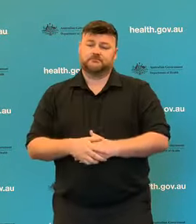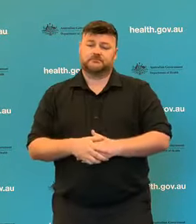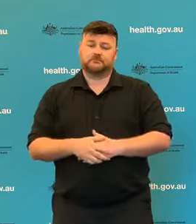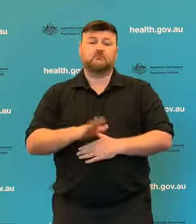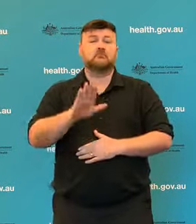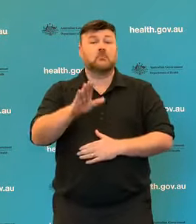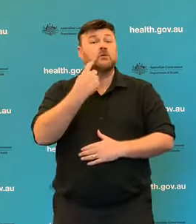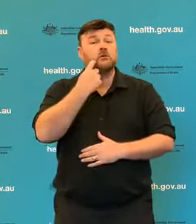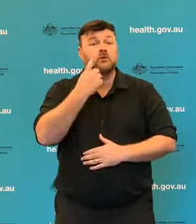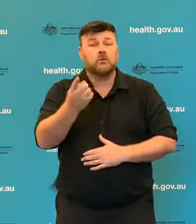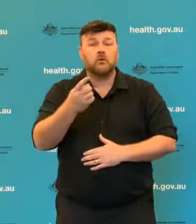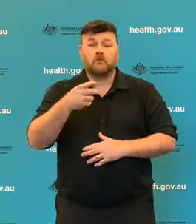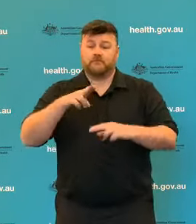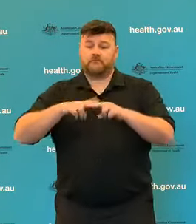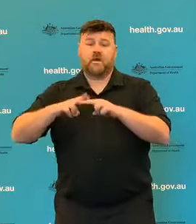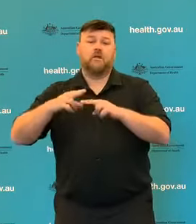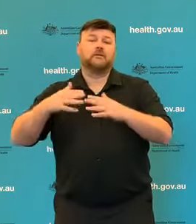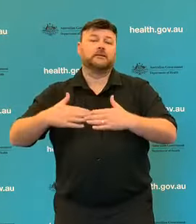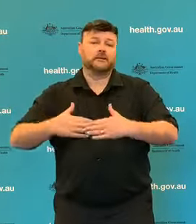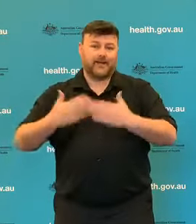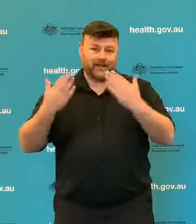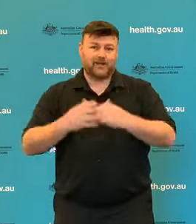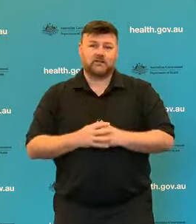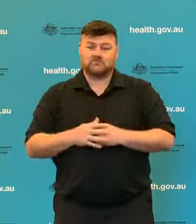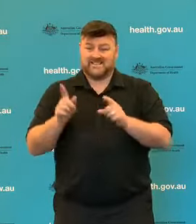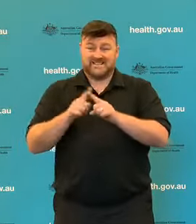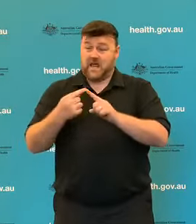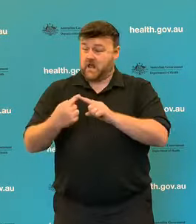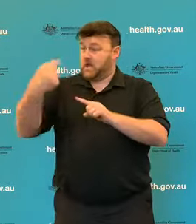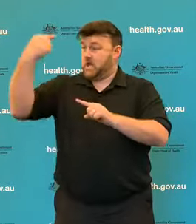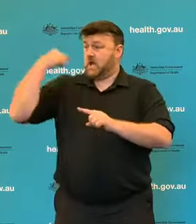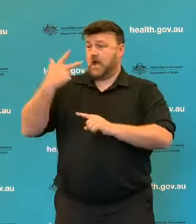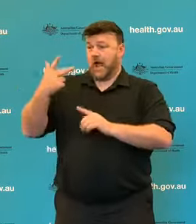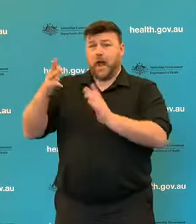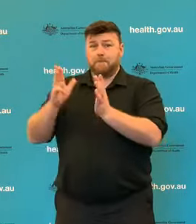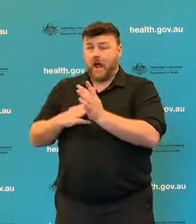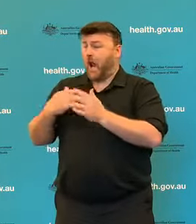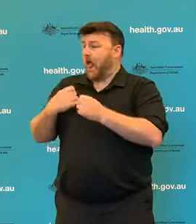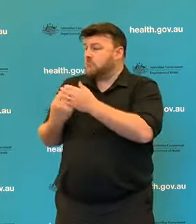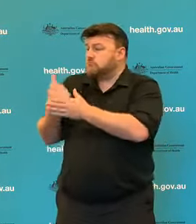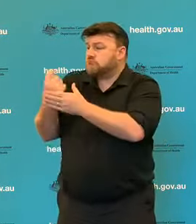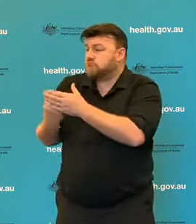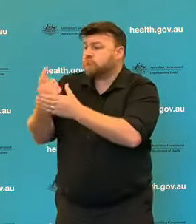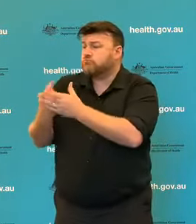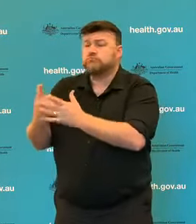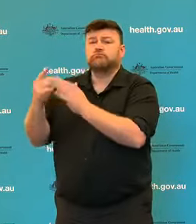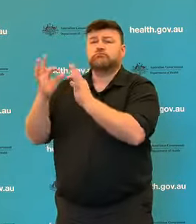Like many of our special days over the past eight months, Father's Day is going to be different for many people